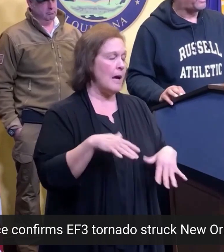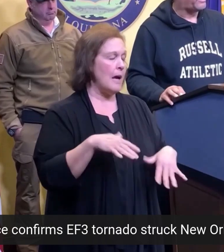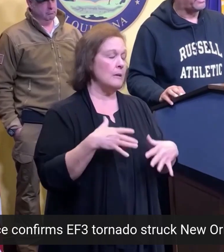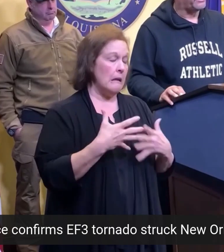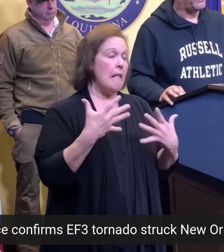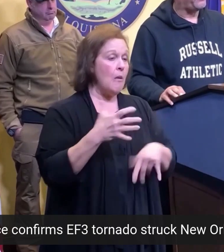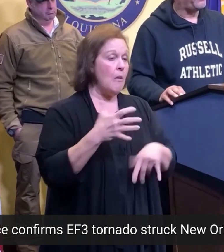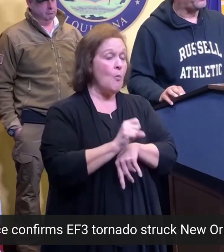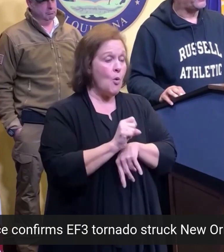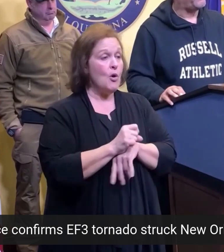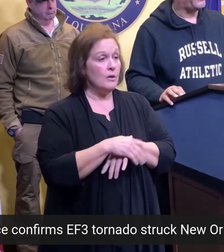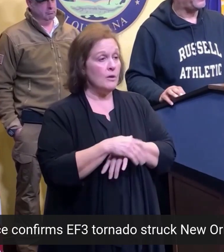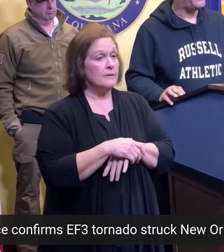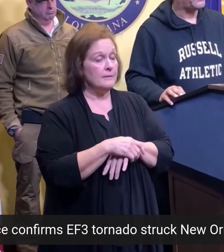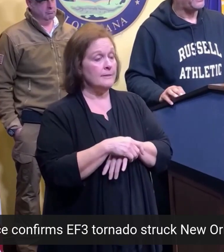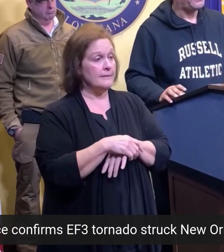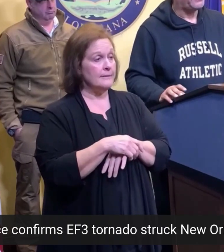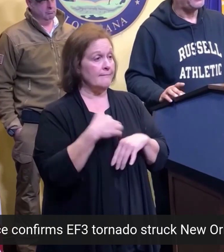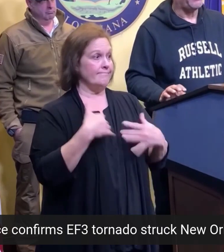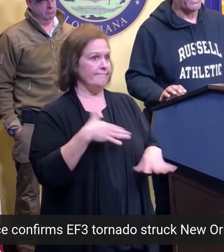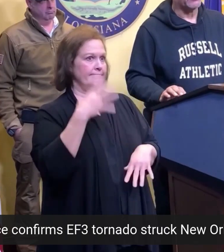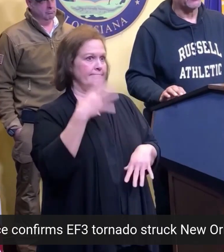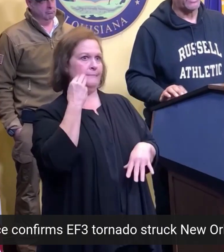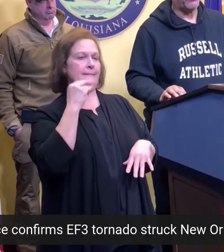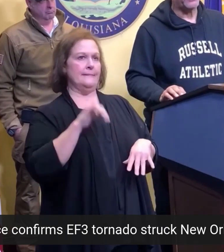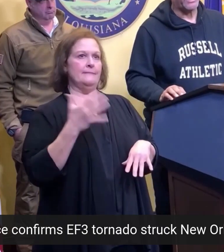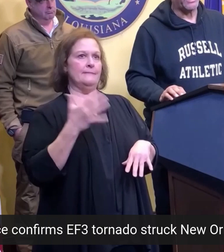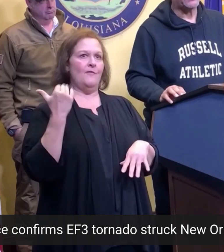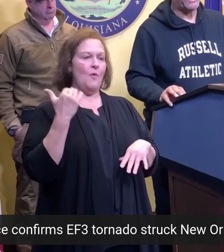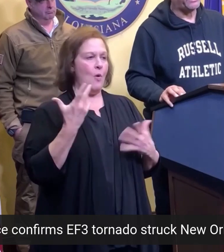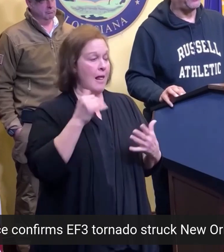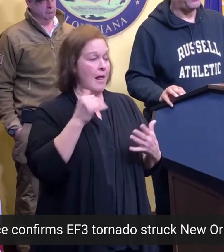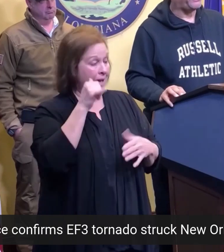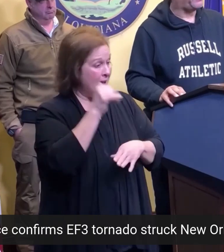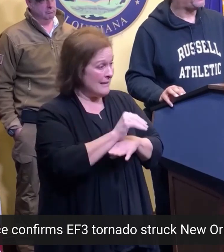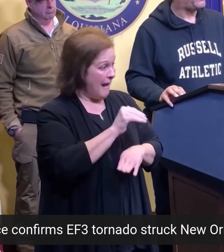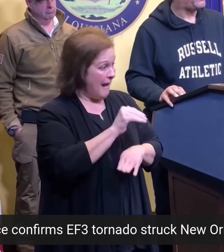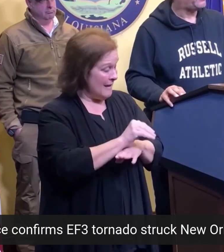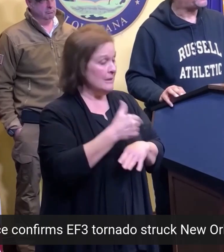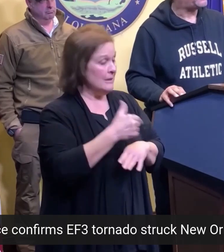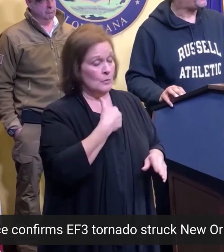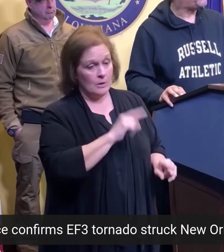uh a few of these the team that i was out with last night did an immediate assessment it was